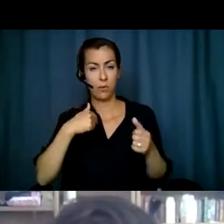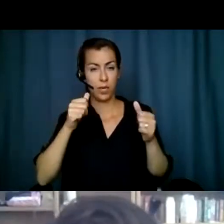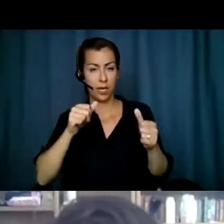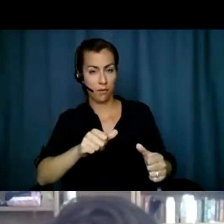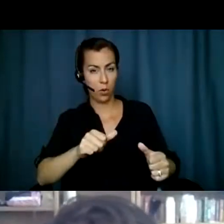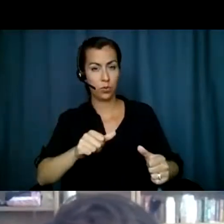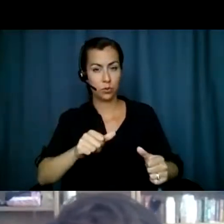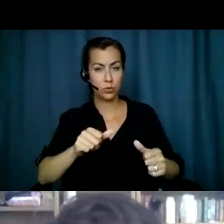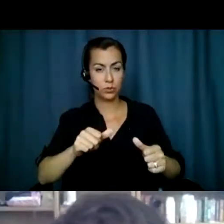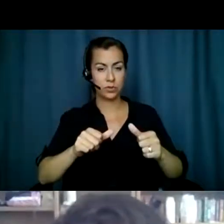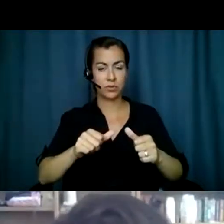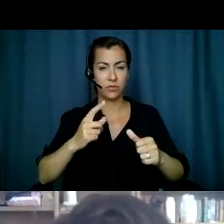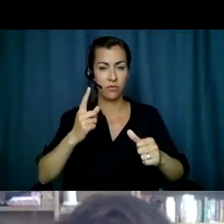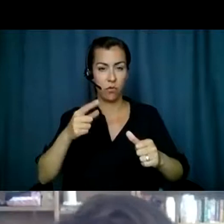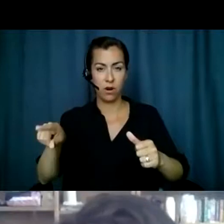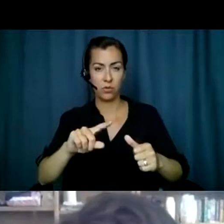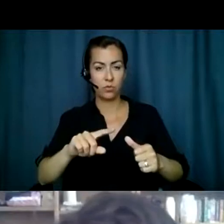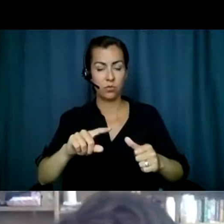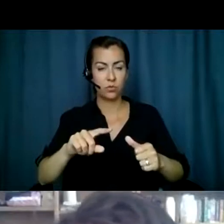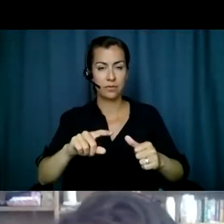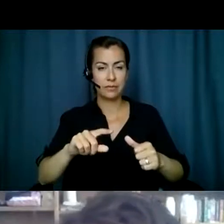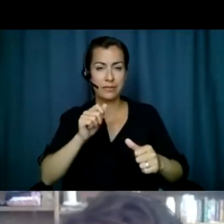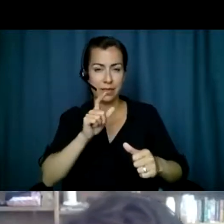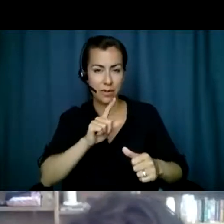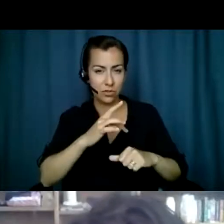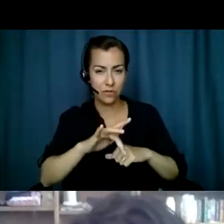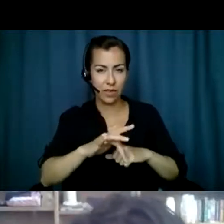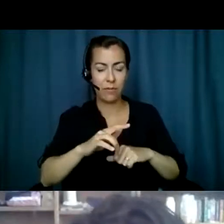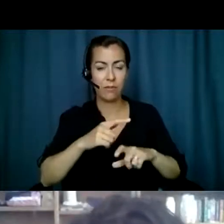they weren't allowed to register to vote, or